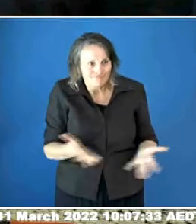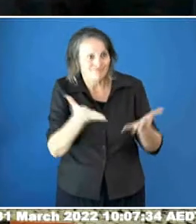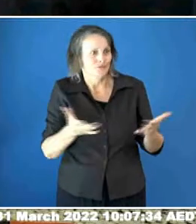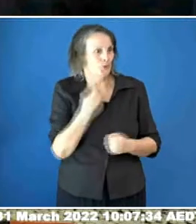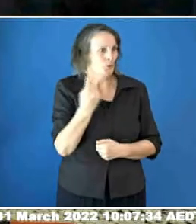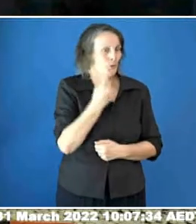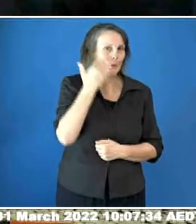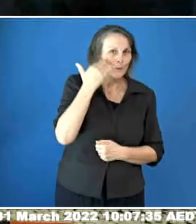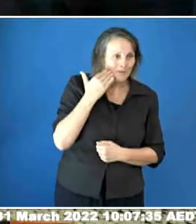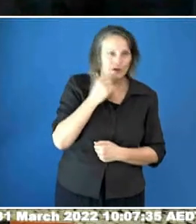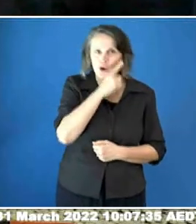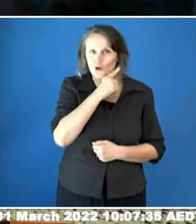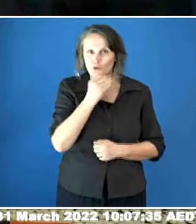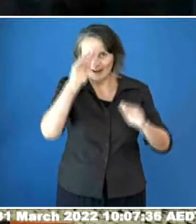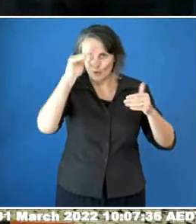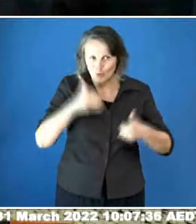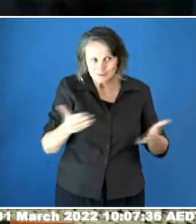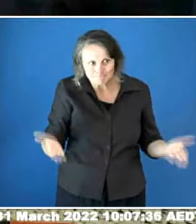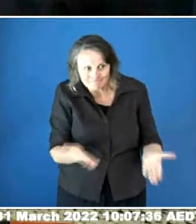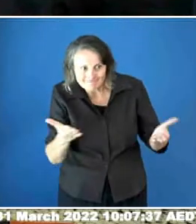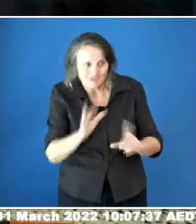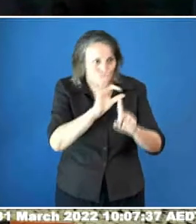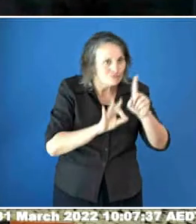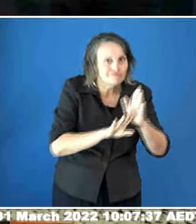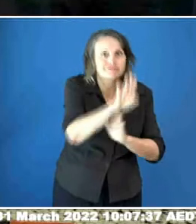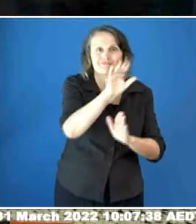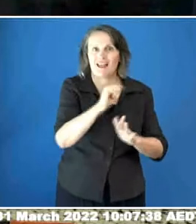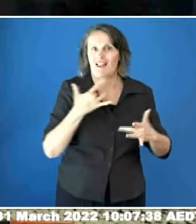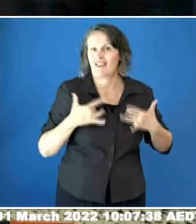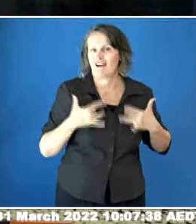The Ladybugs are committed to being part of a growing conversation around specific